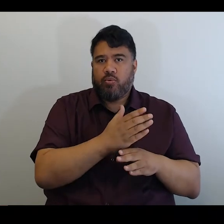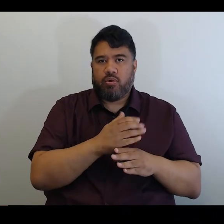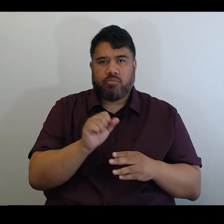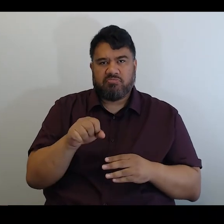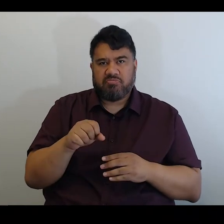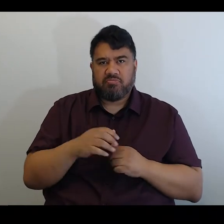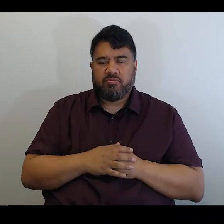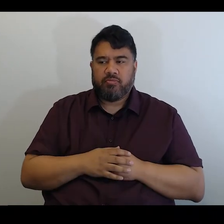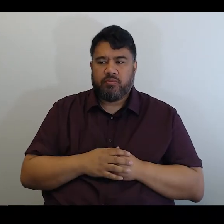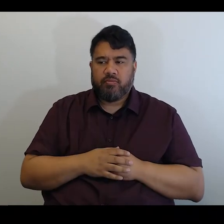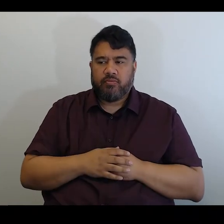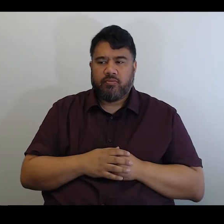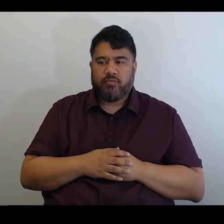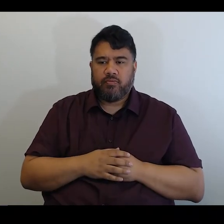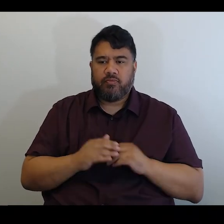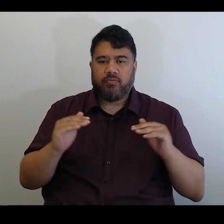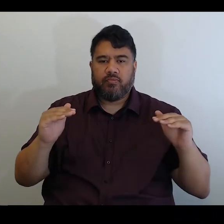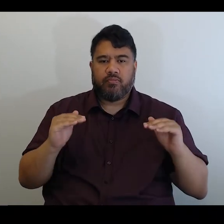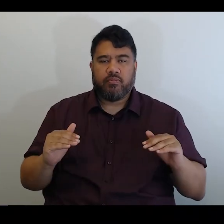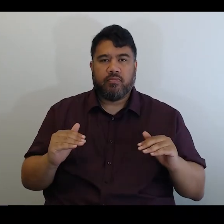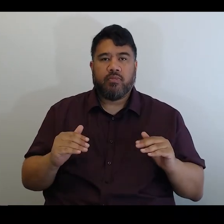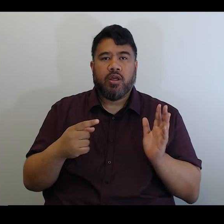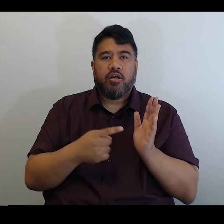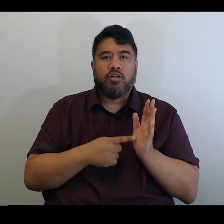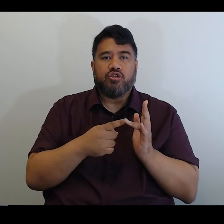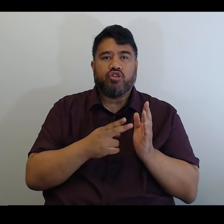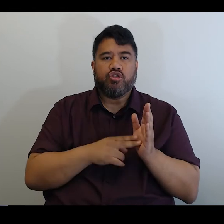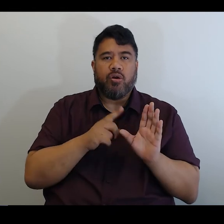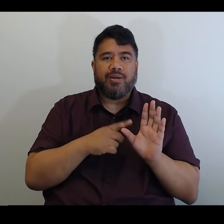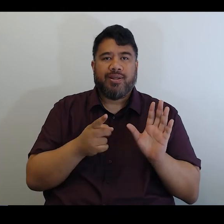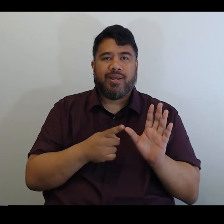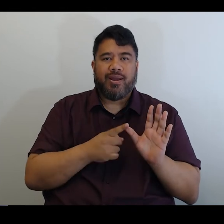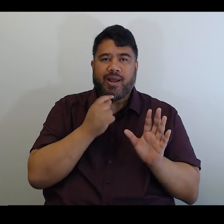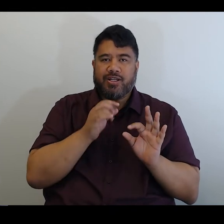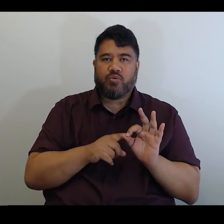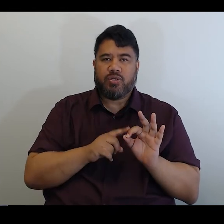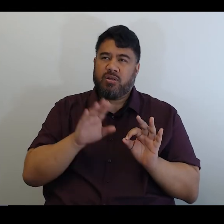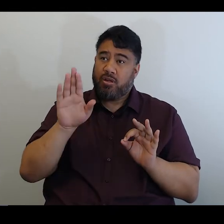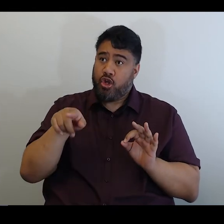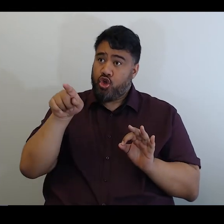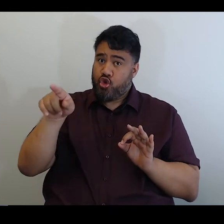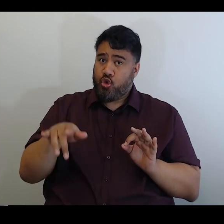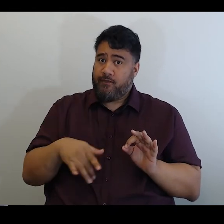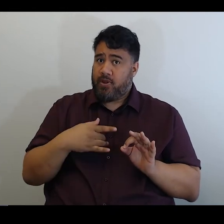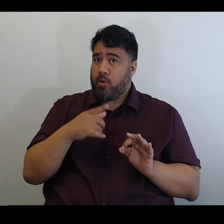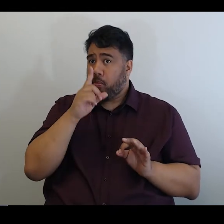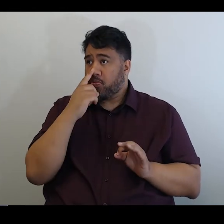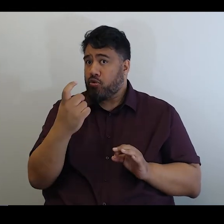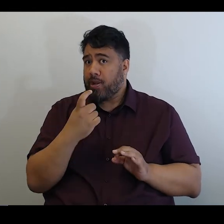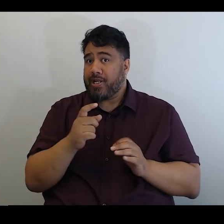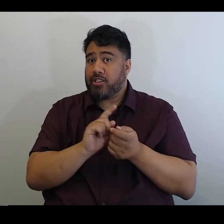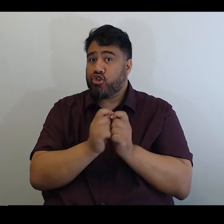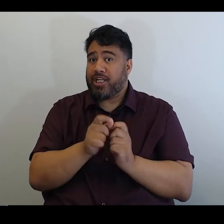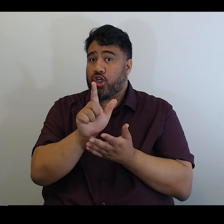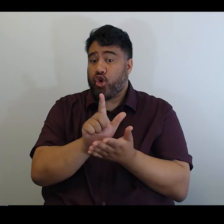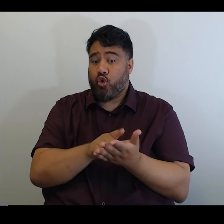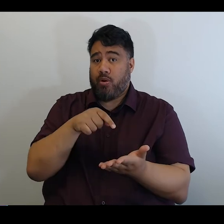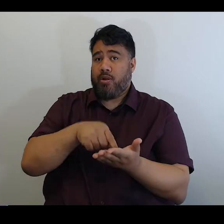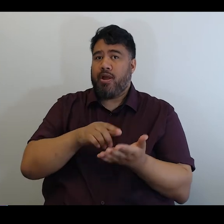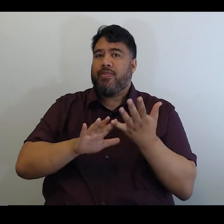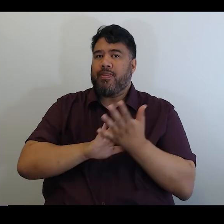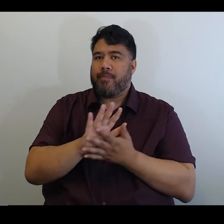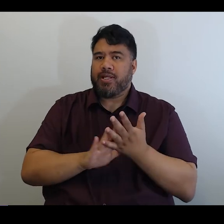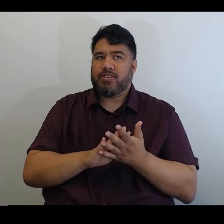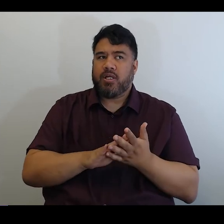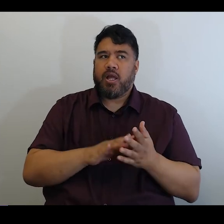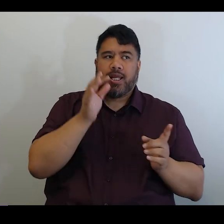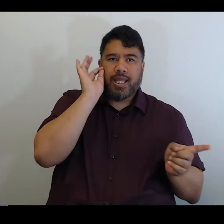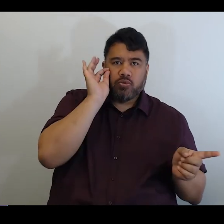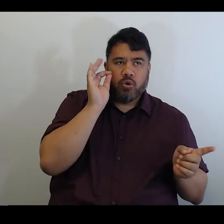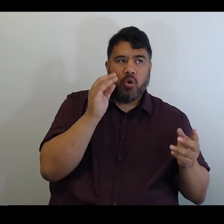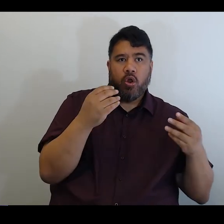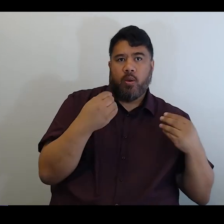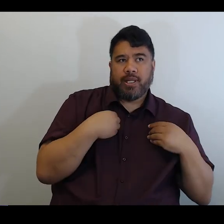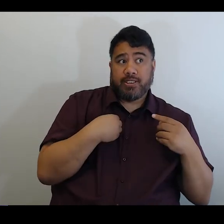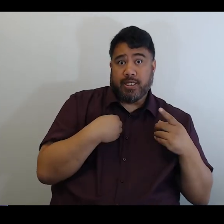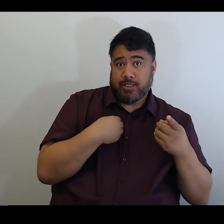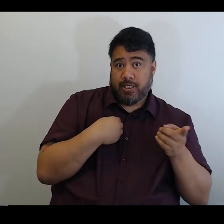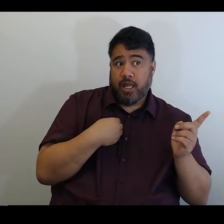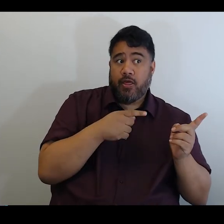Kia ora. And Tonya asked do you anticipate changes to legislation that will require investment by local governments and businesses around accessibility?